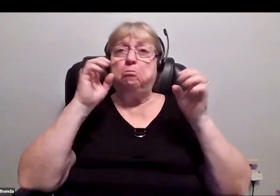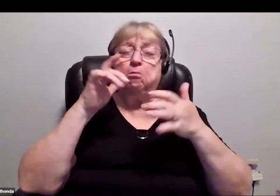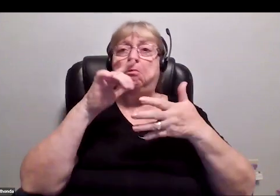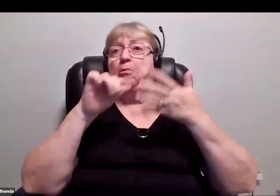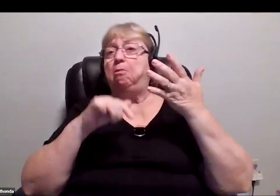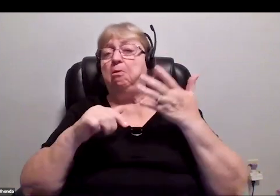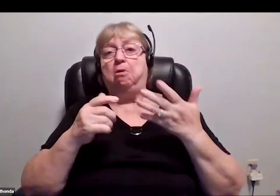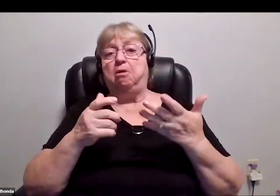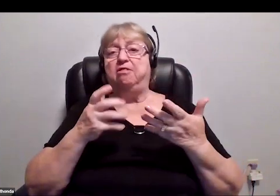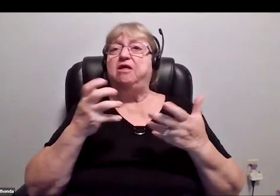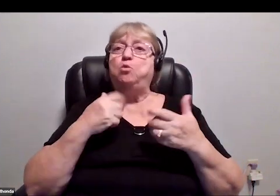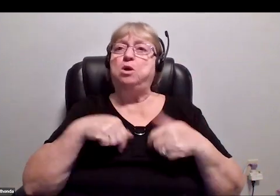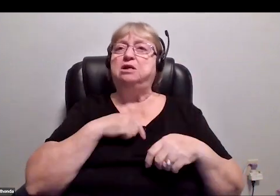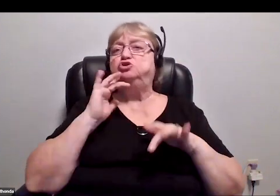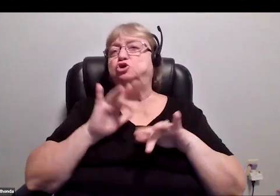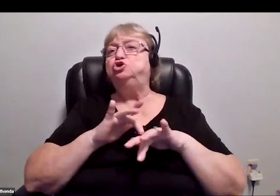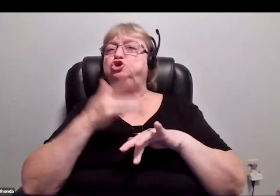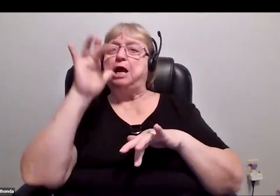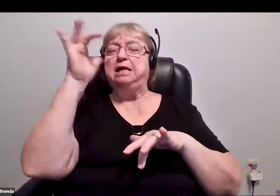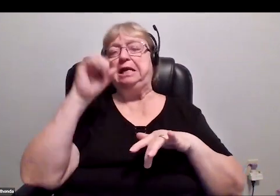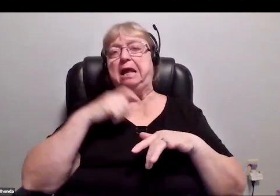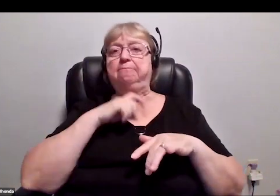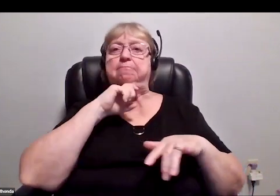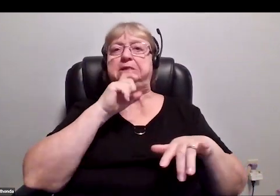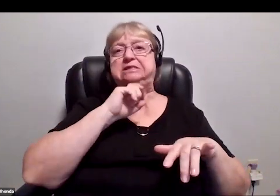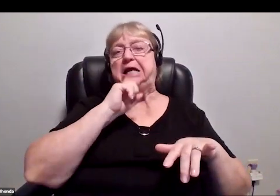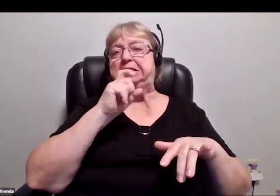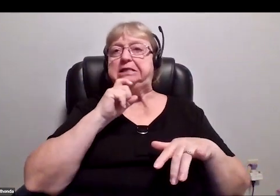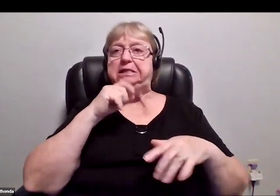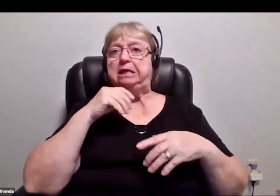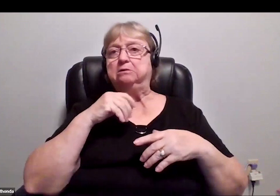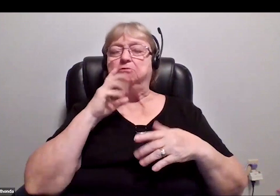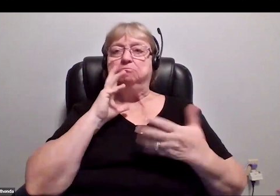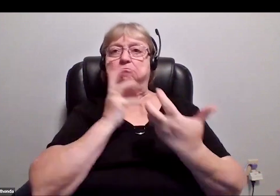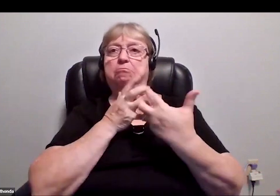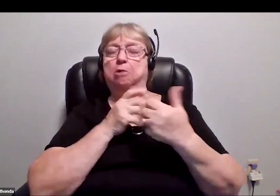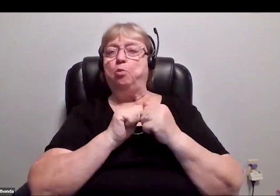They want us shiny and metallic and in their image."